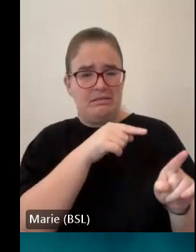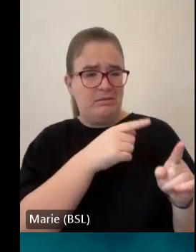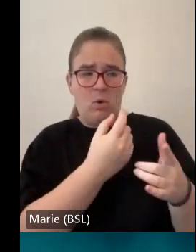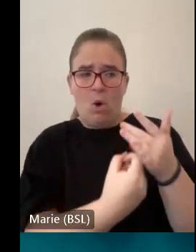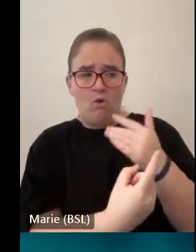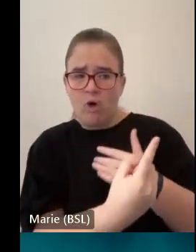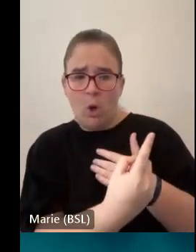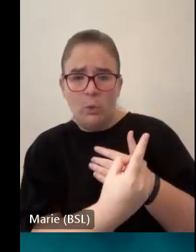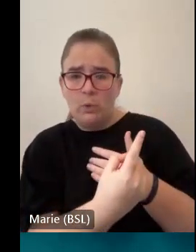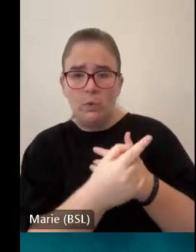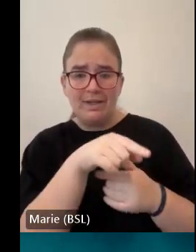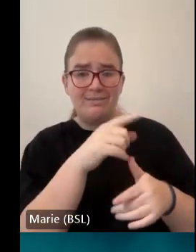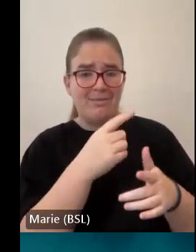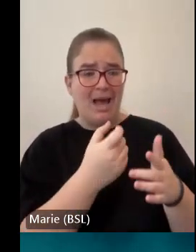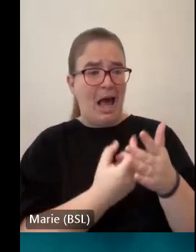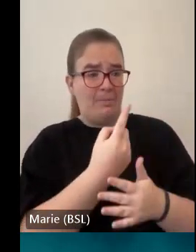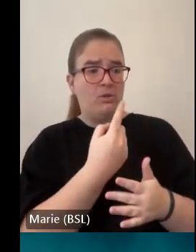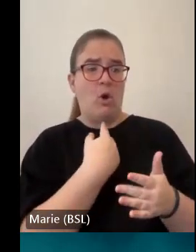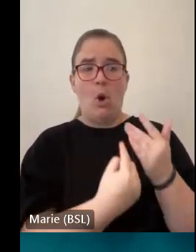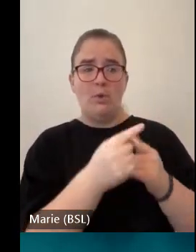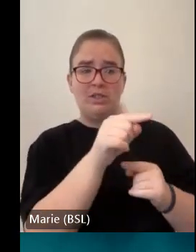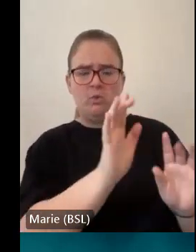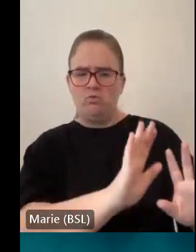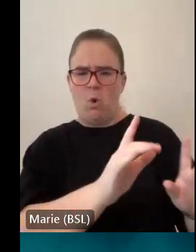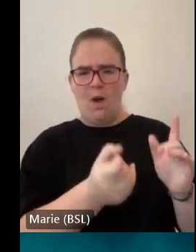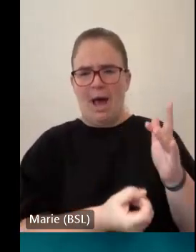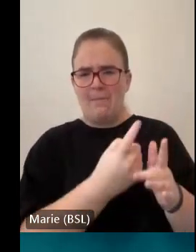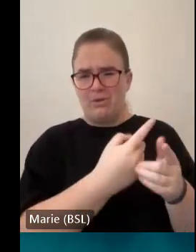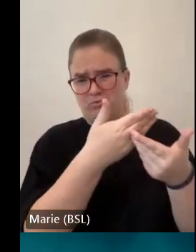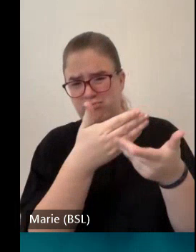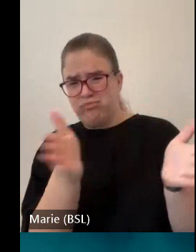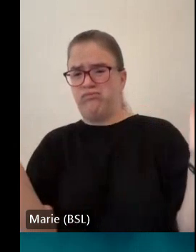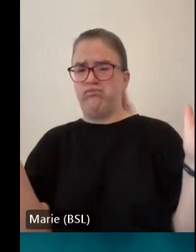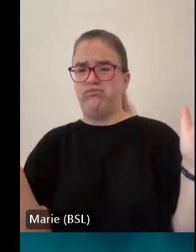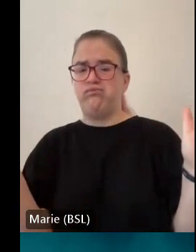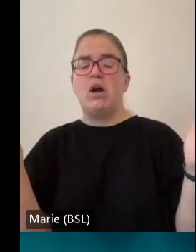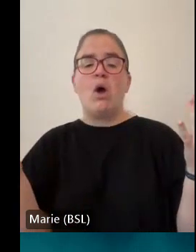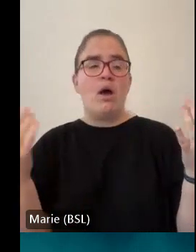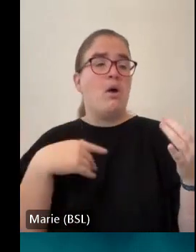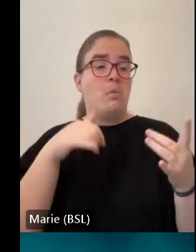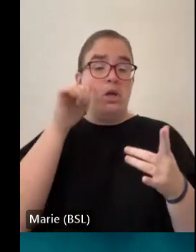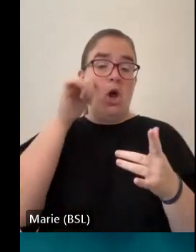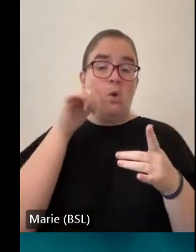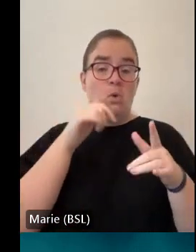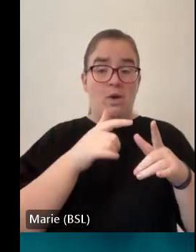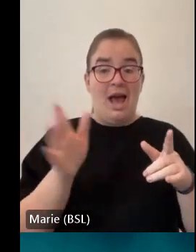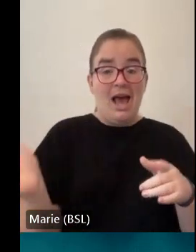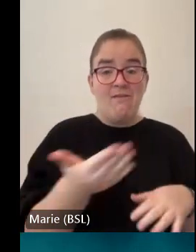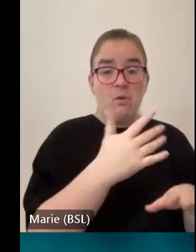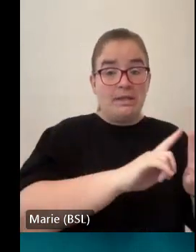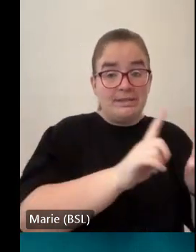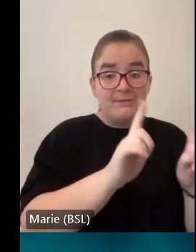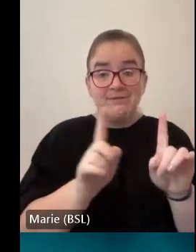alone and that this is actually a very common crime type. And whilst each individual circumstances is different,